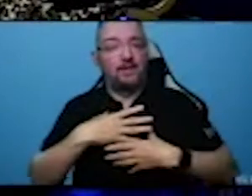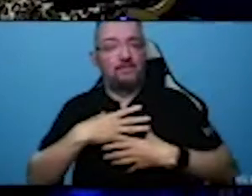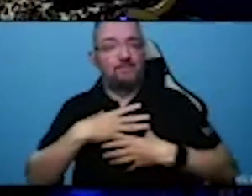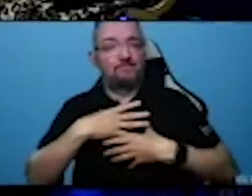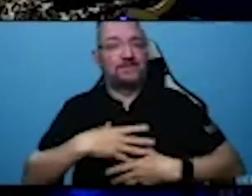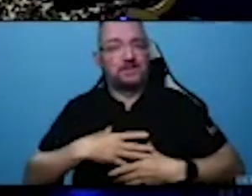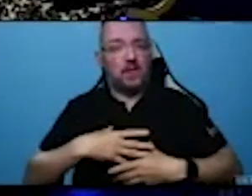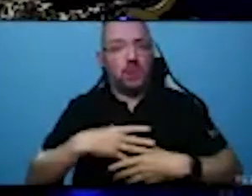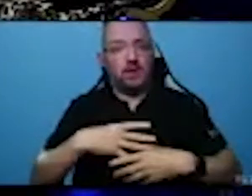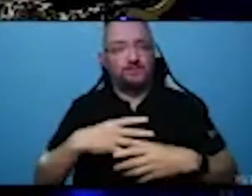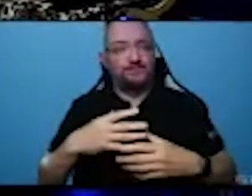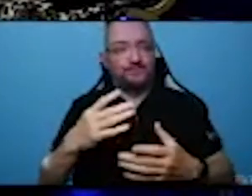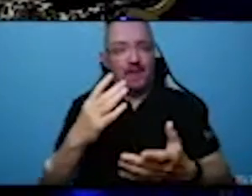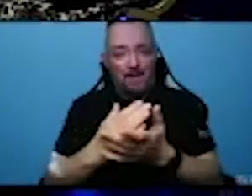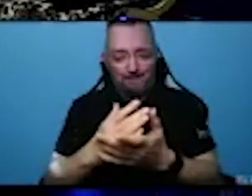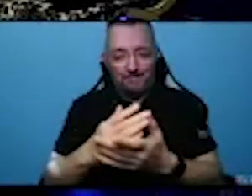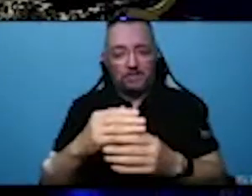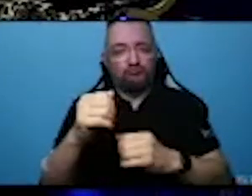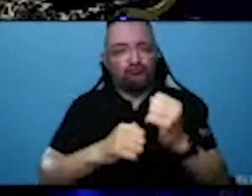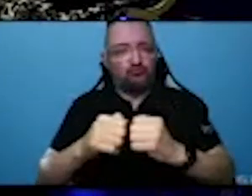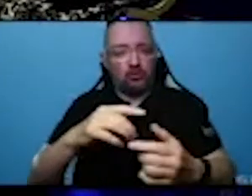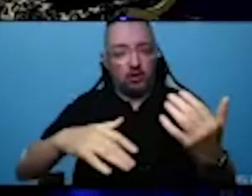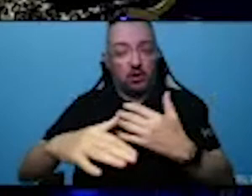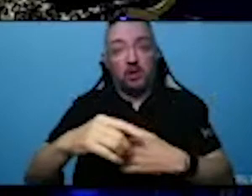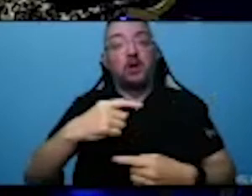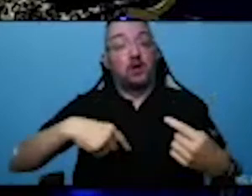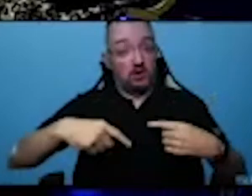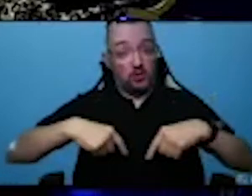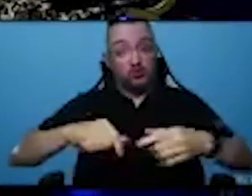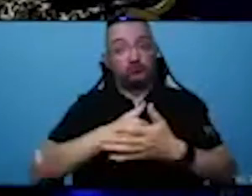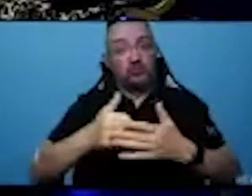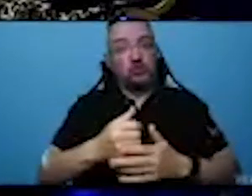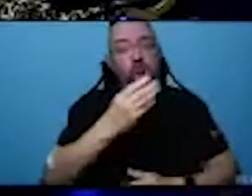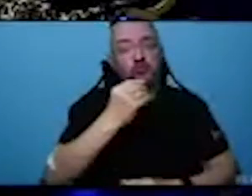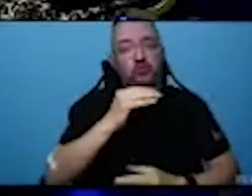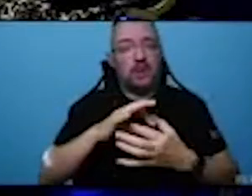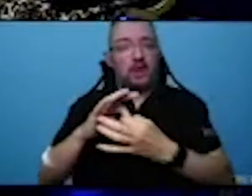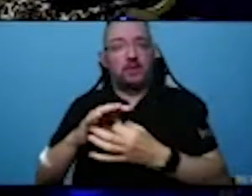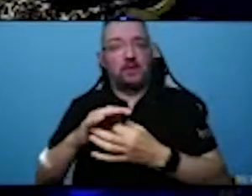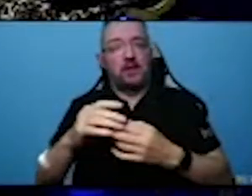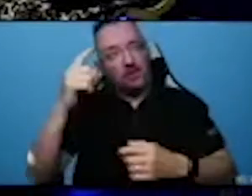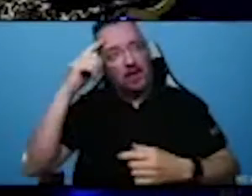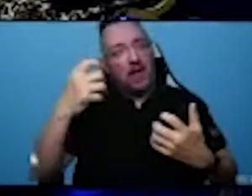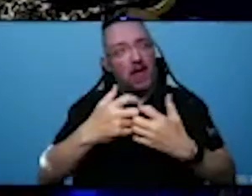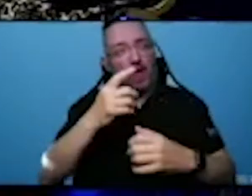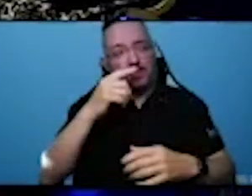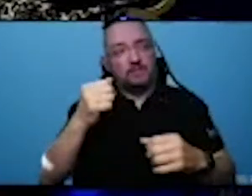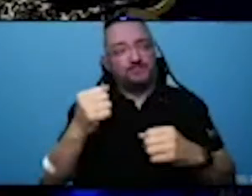We are used to resilience with respect to safety critical things like bridges and things like that, but also needs to